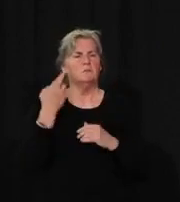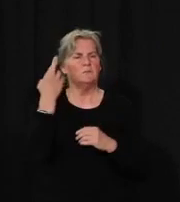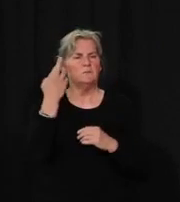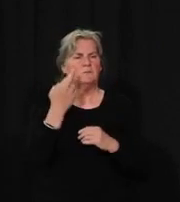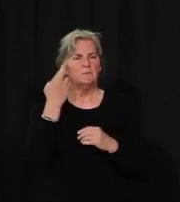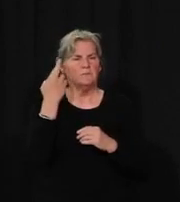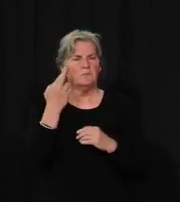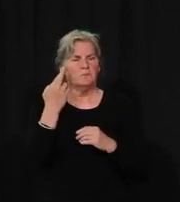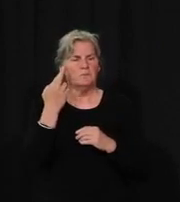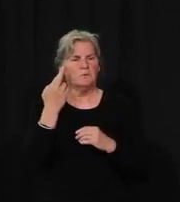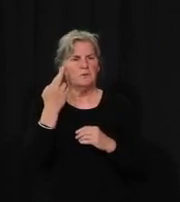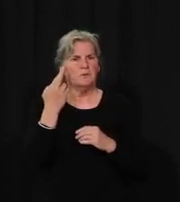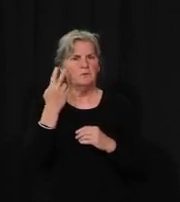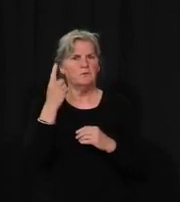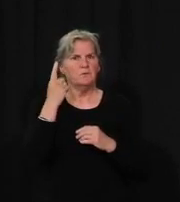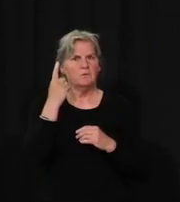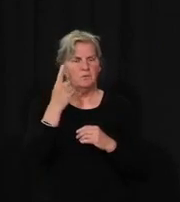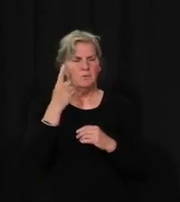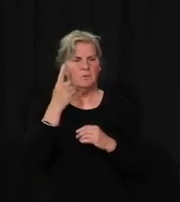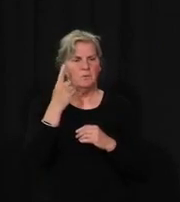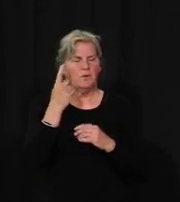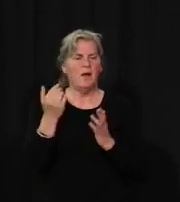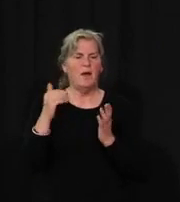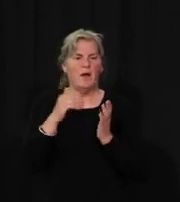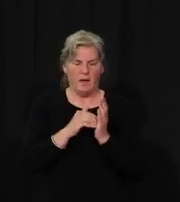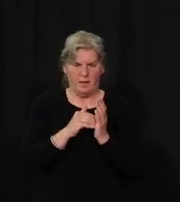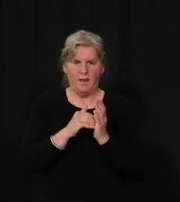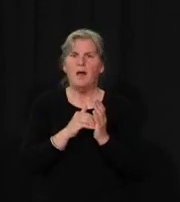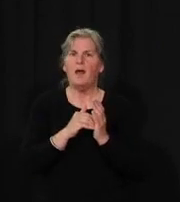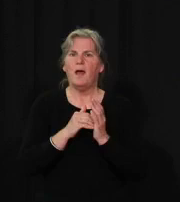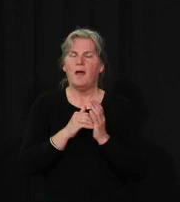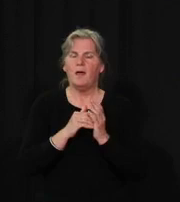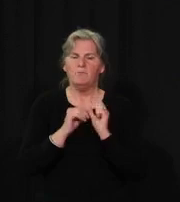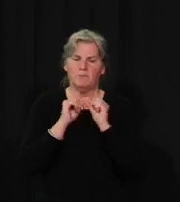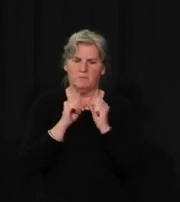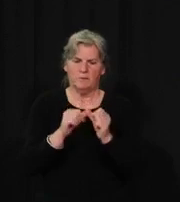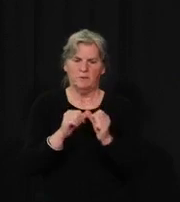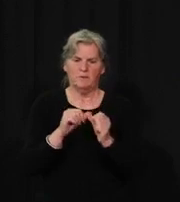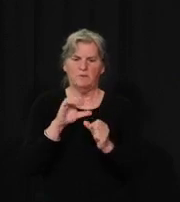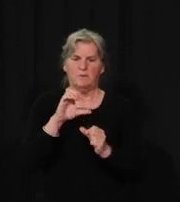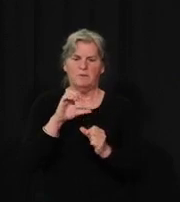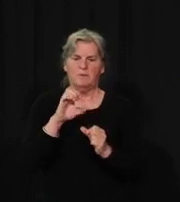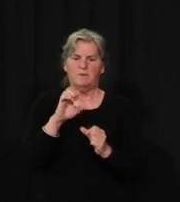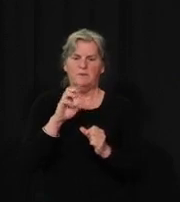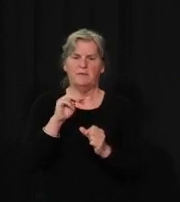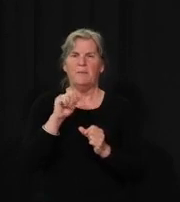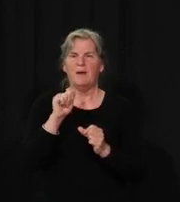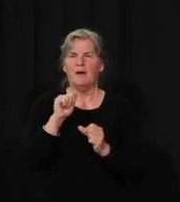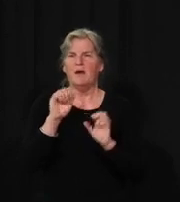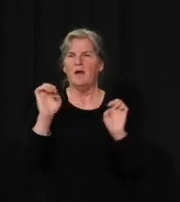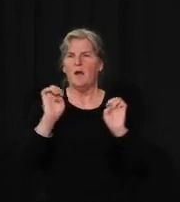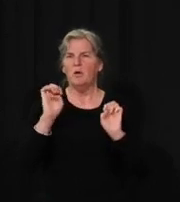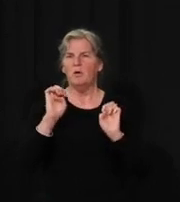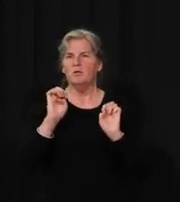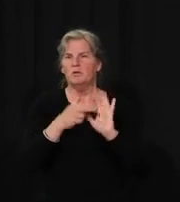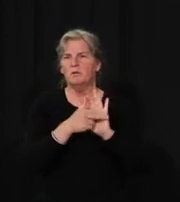reconduct the emergency measures and when exactly will we be able